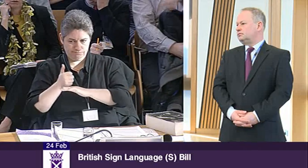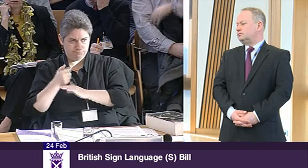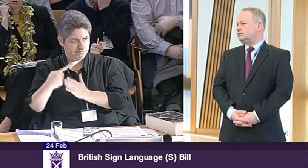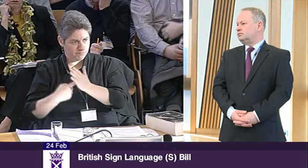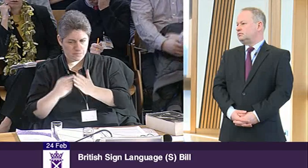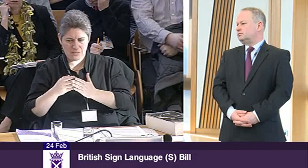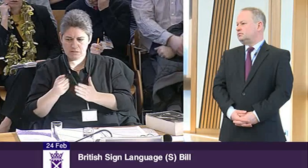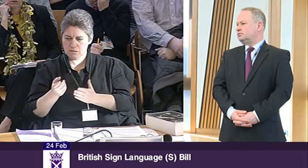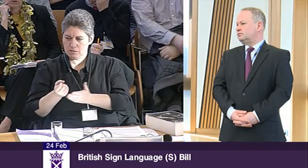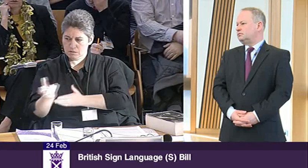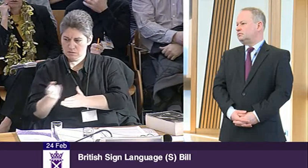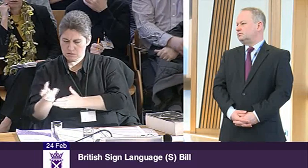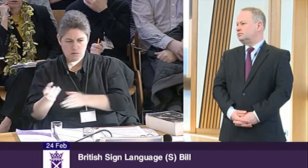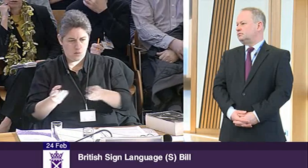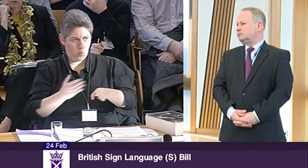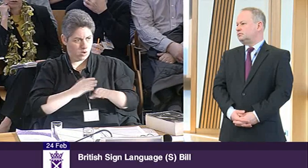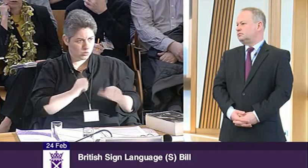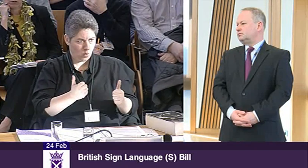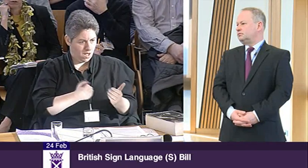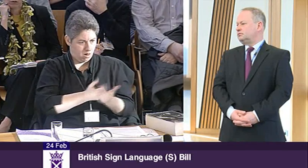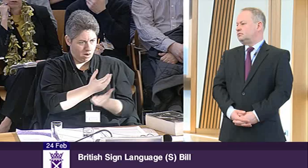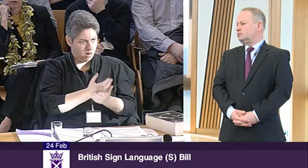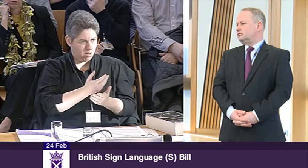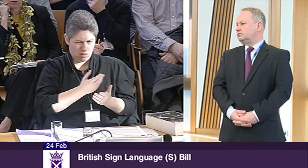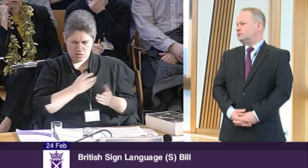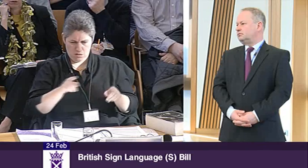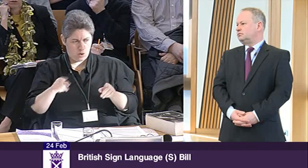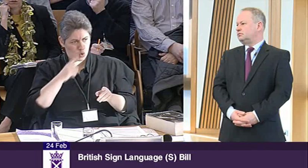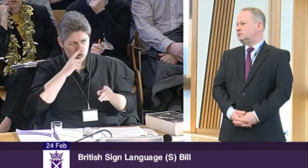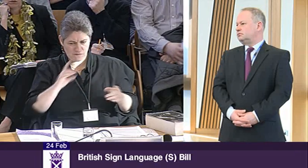will meet the needs of deaf people. I give the example of access via technology to interpreting